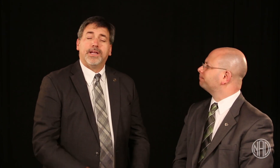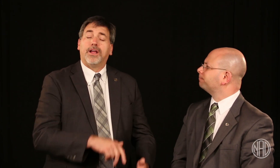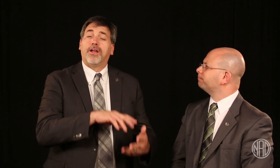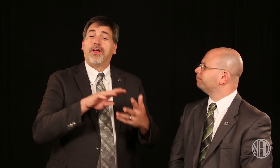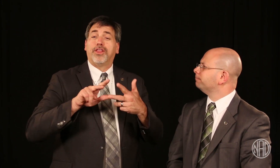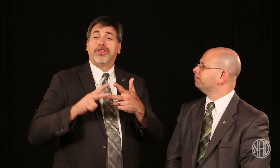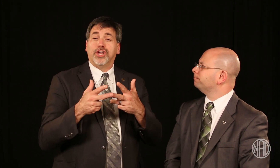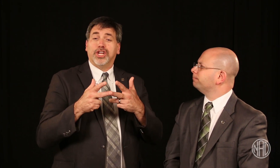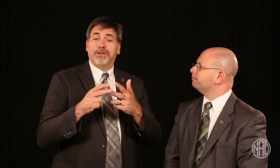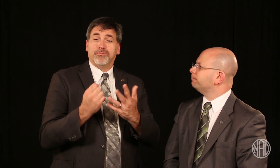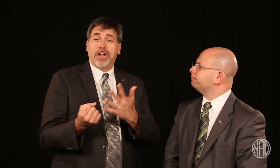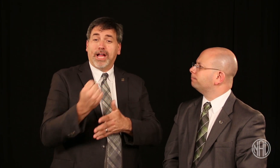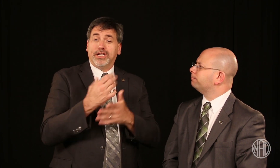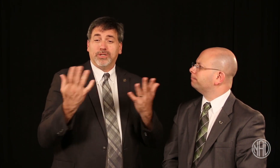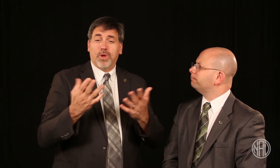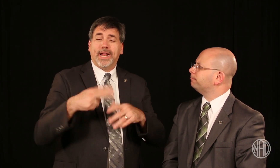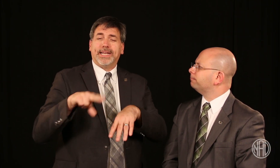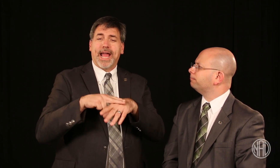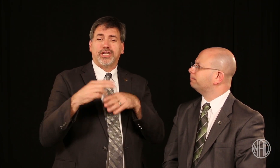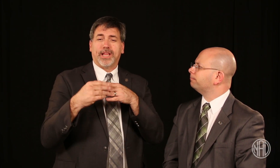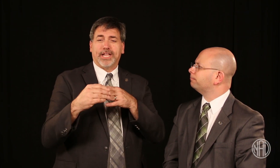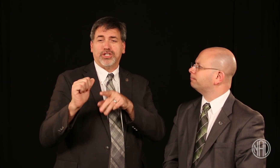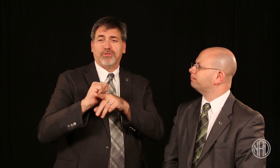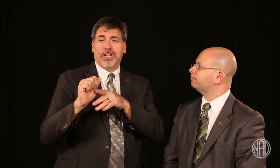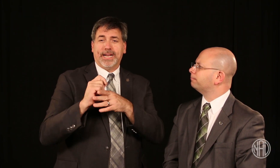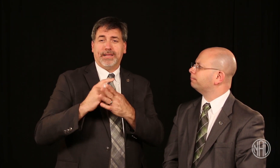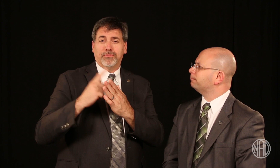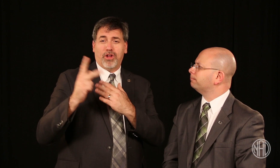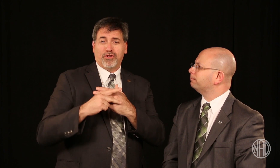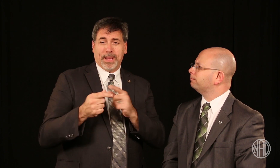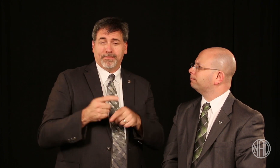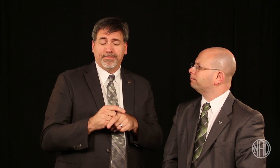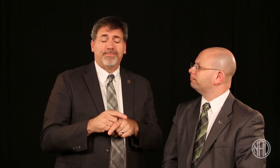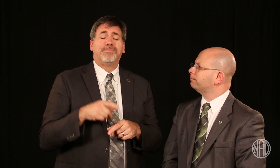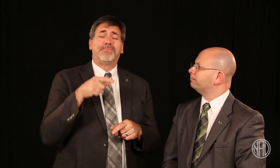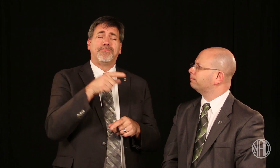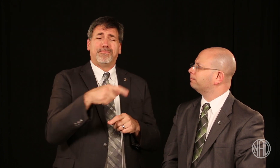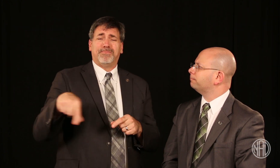The third priority is on establishing a national leadership training program.